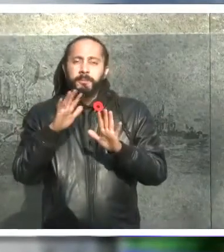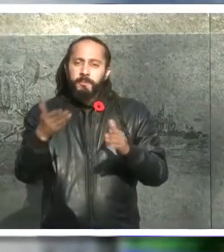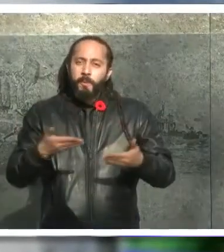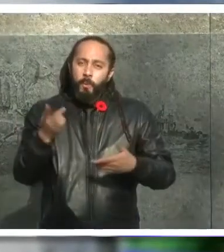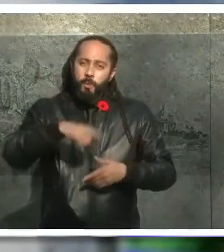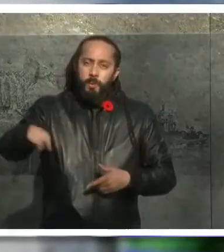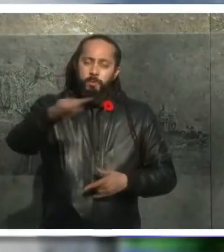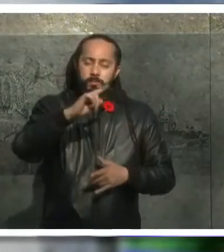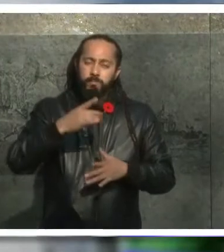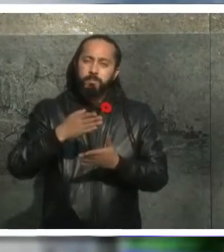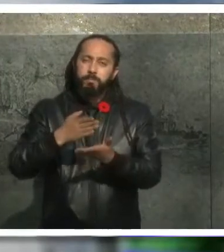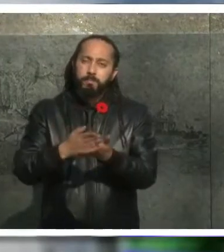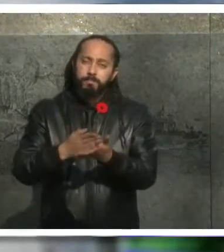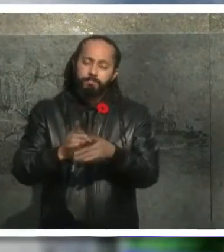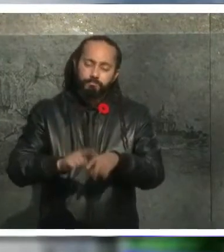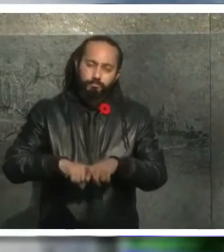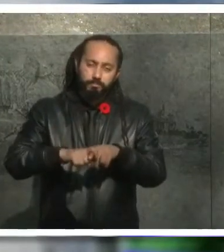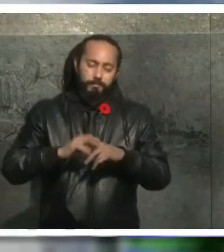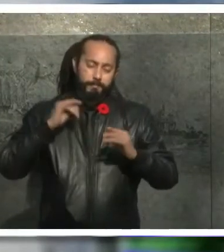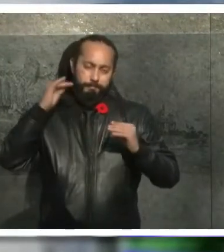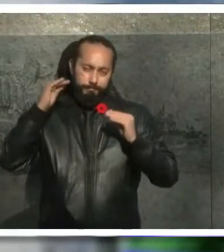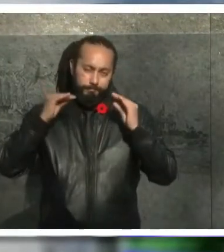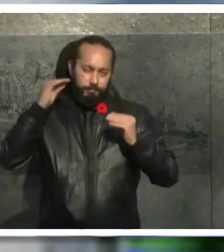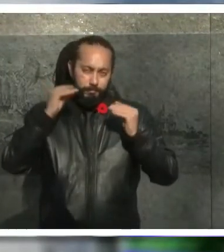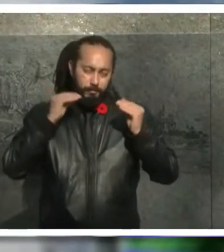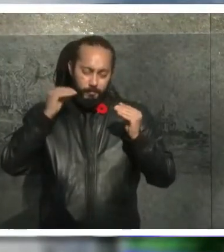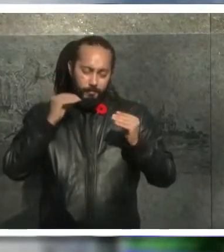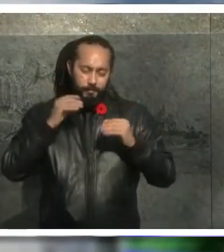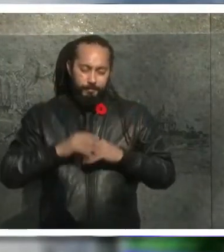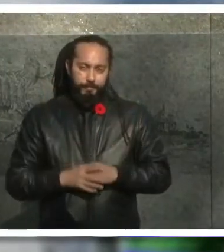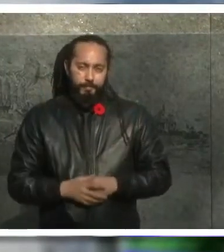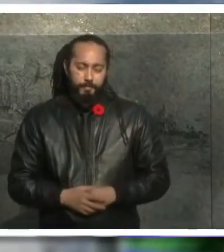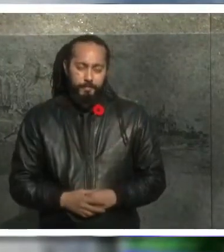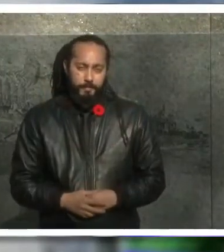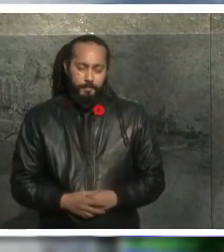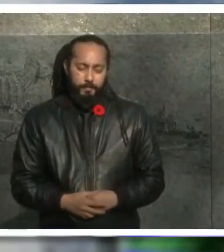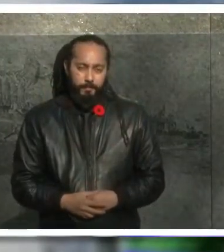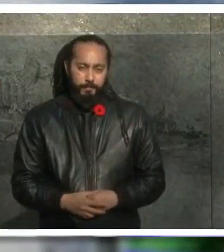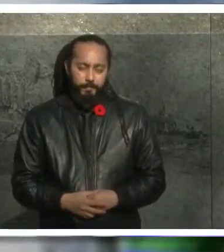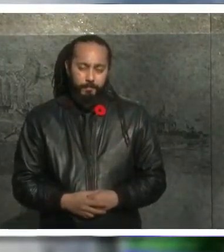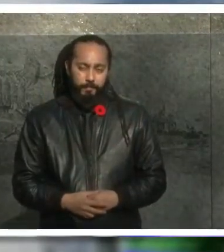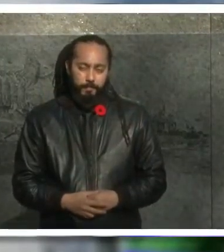I invite you to take this moment for contemplation. (Speaks French)